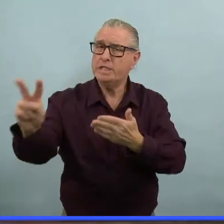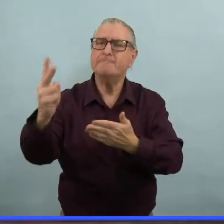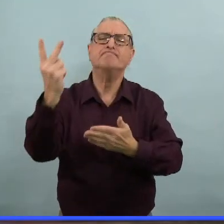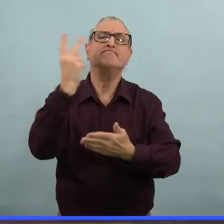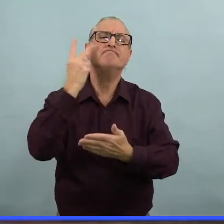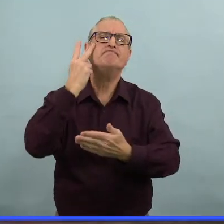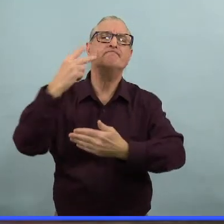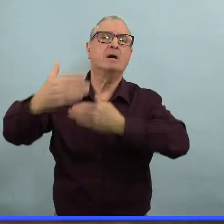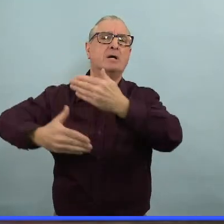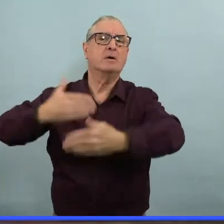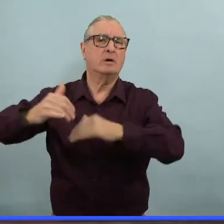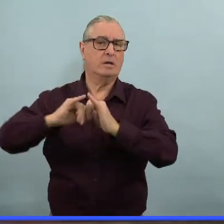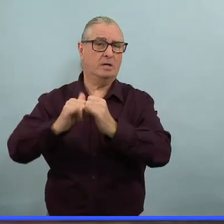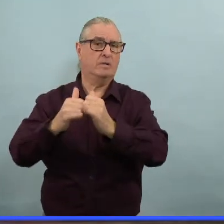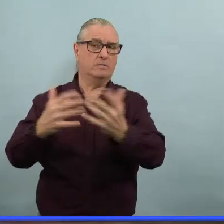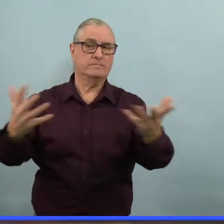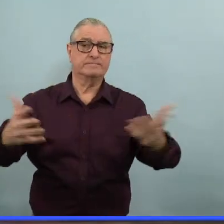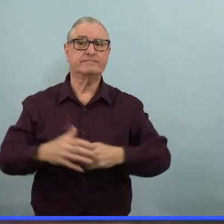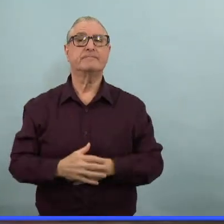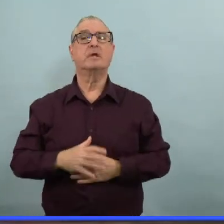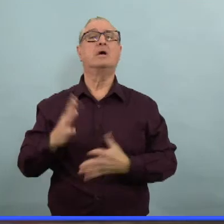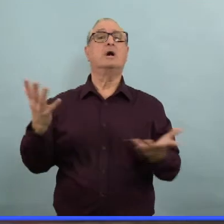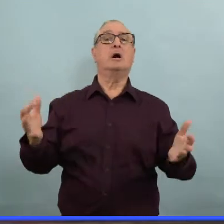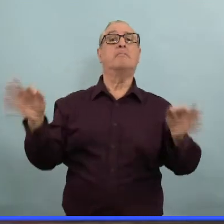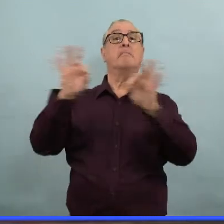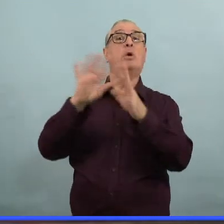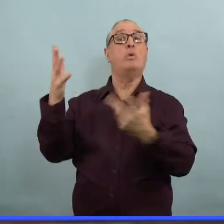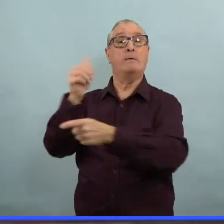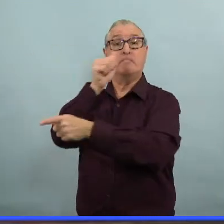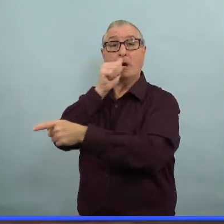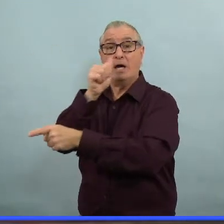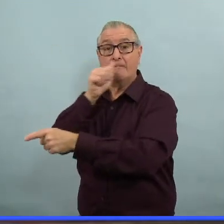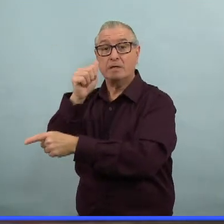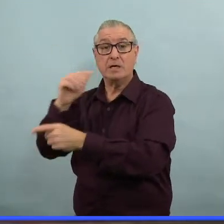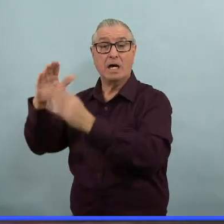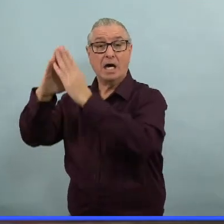people allowed to be together indoors and outdoors again with differential rules